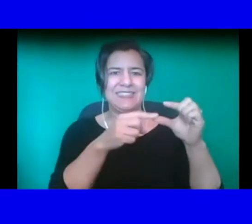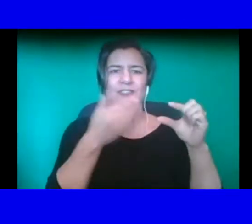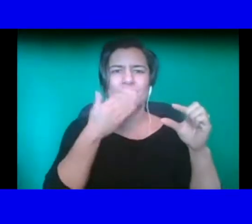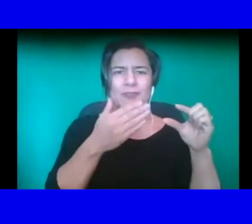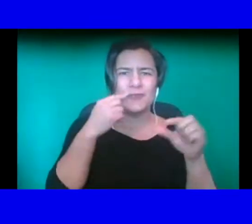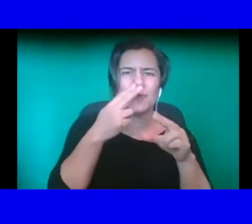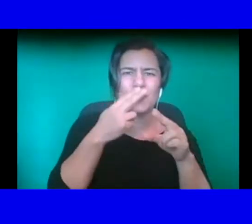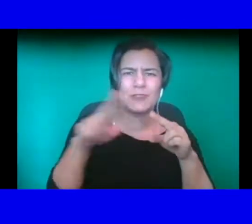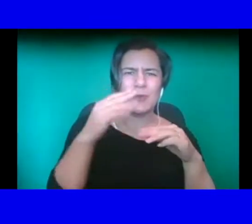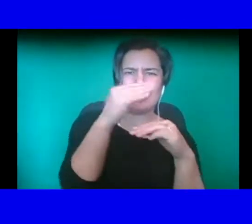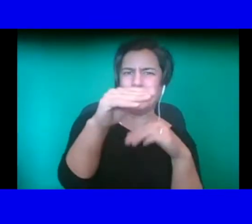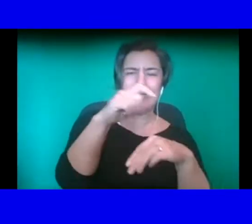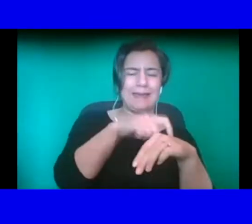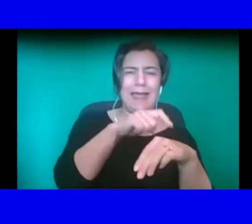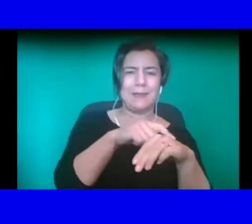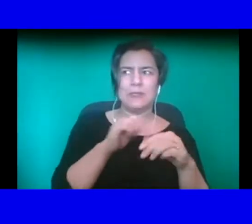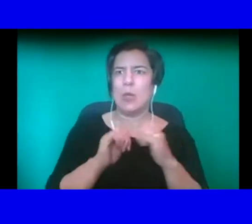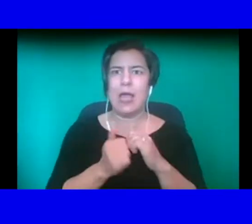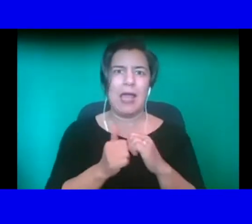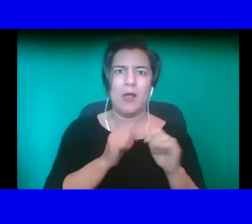The thought is that if the Johnson & Johnson vaccine,